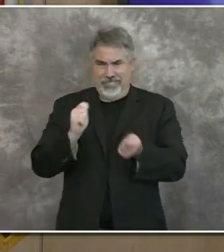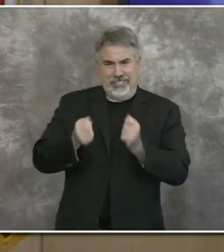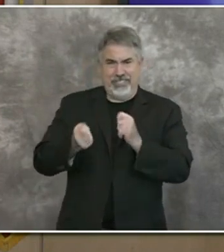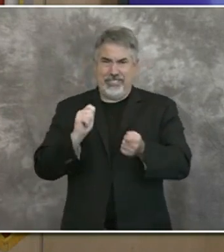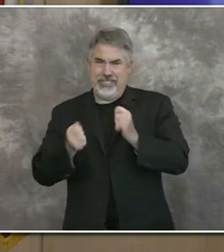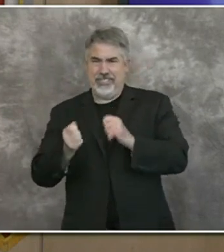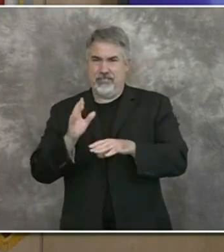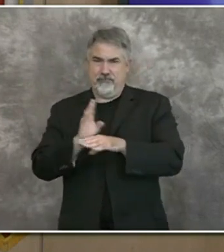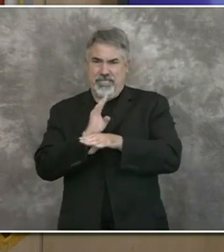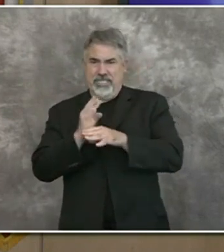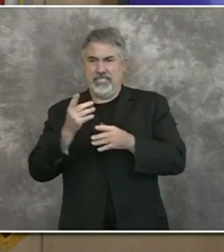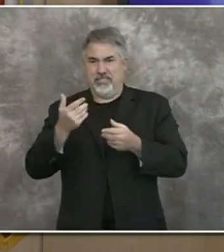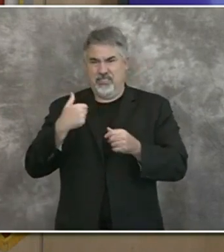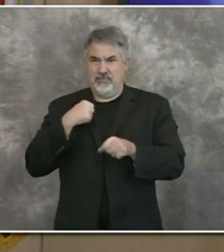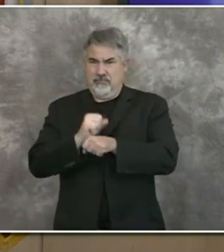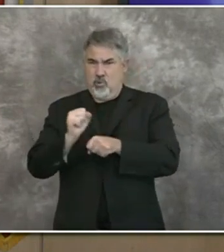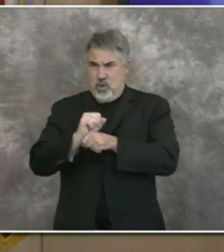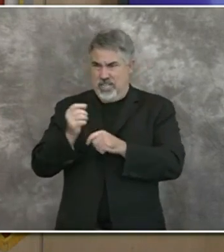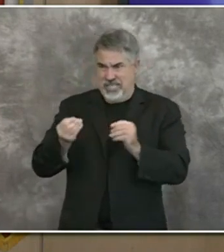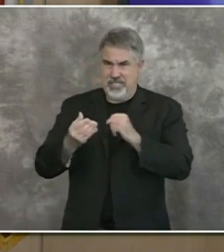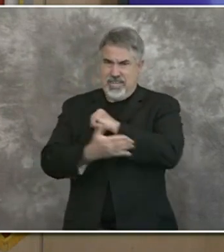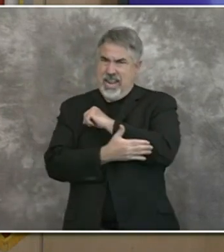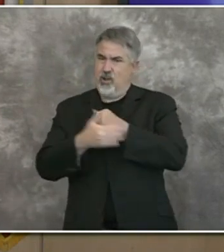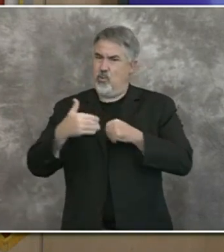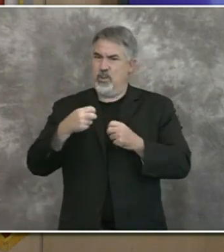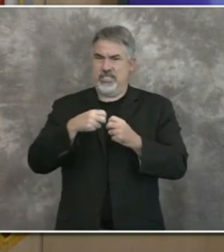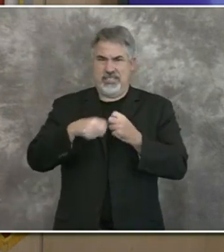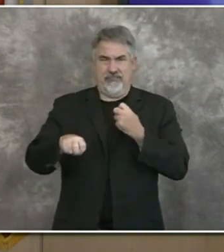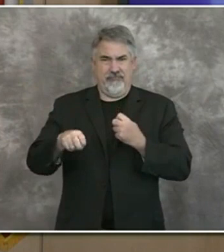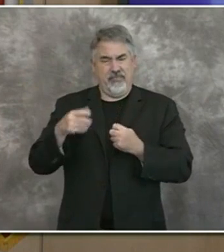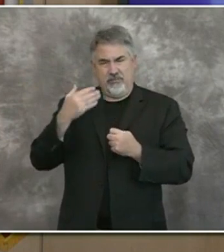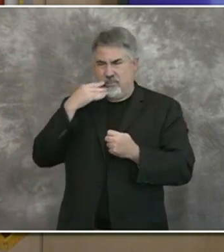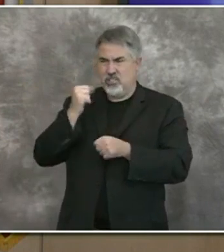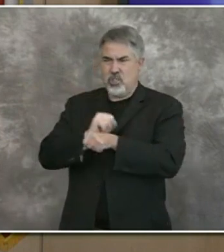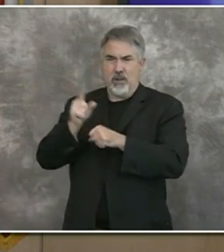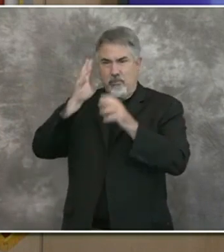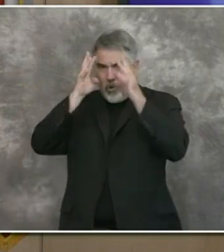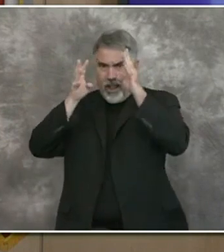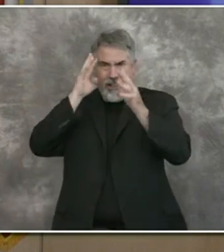OPPORTUNITIES TO REDEFINE HOW WE SERVE OUR COMMUNITY GOING FORWARD AND OUR EMPLOYEES HAVE